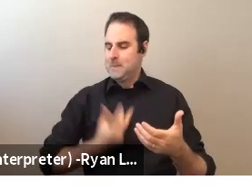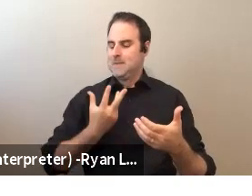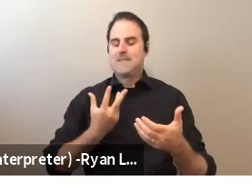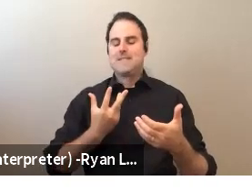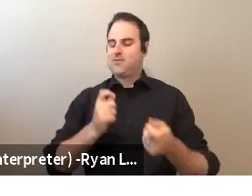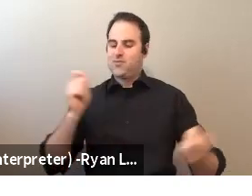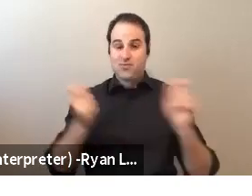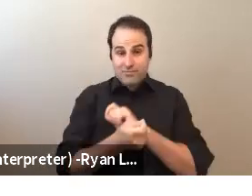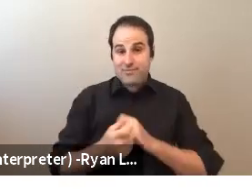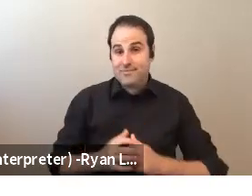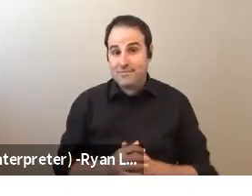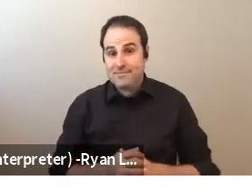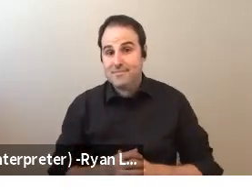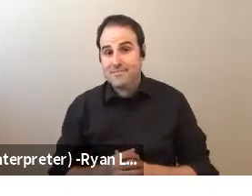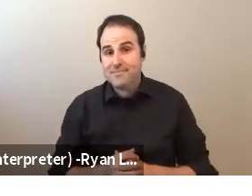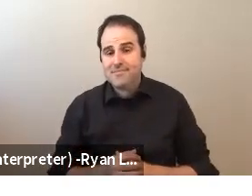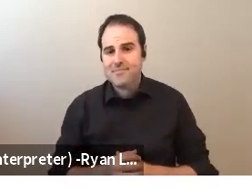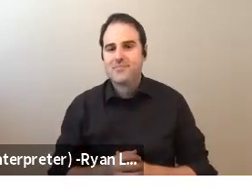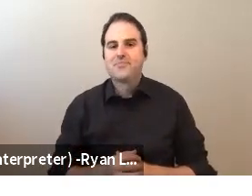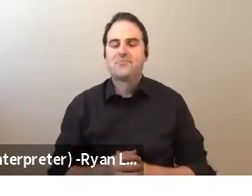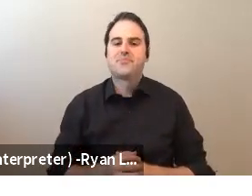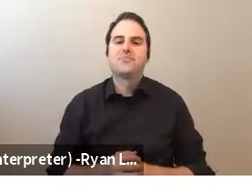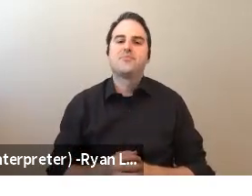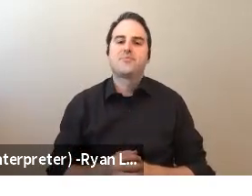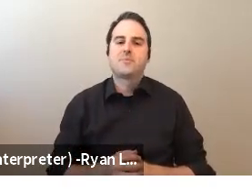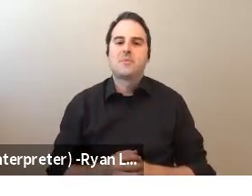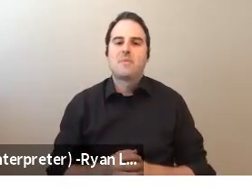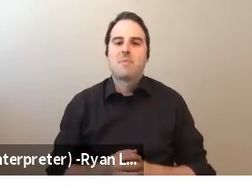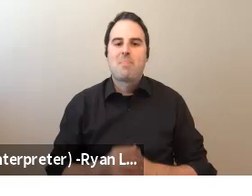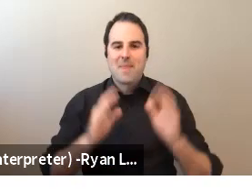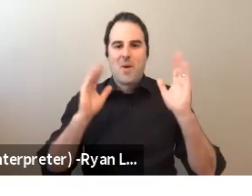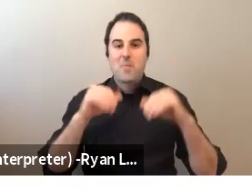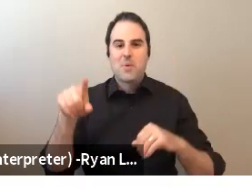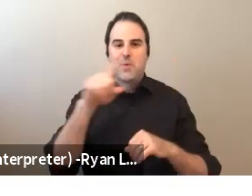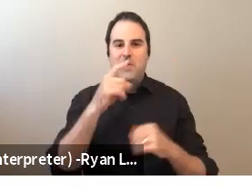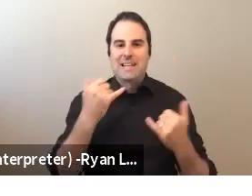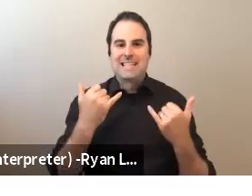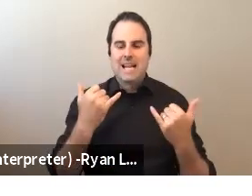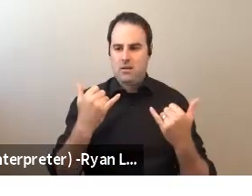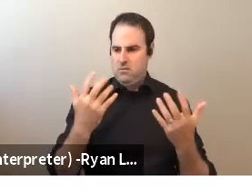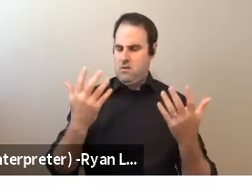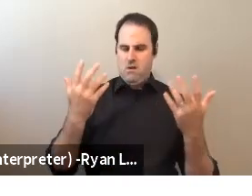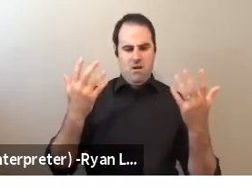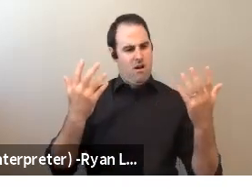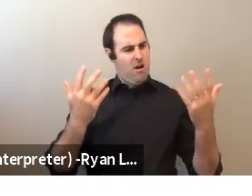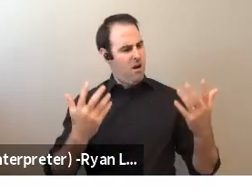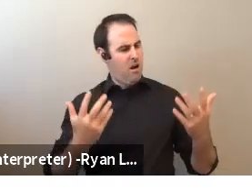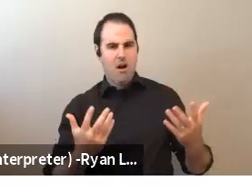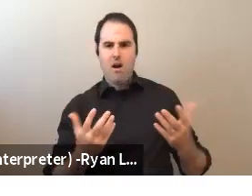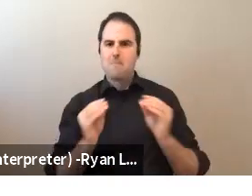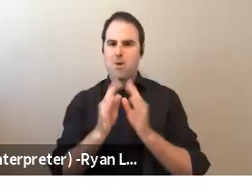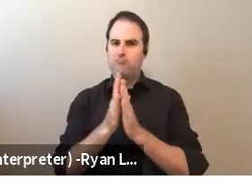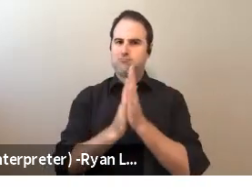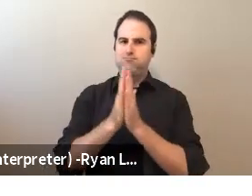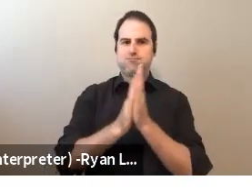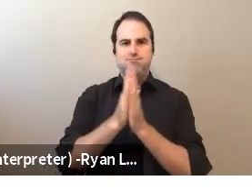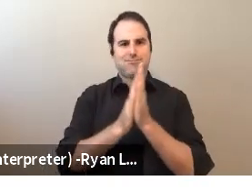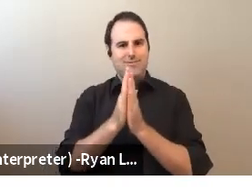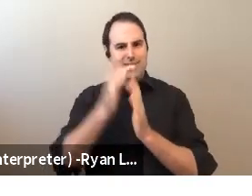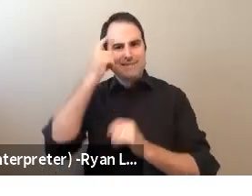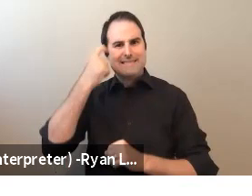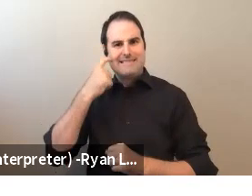Sally Potter: Okay, so hopefully that's got you a little, you know, fired up, you know, thinking about this. And so one more thing I want you to kind of think about is